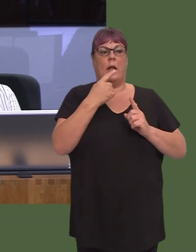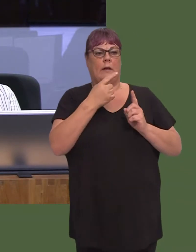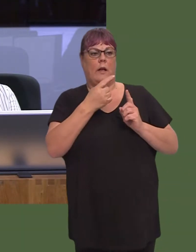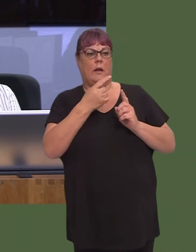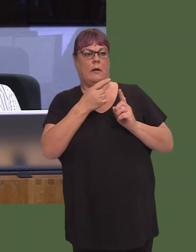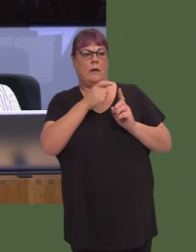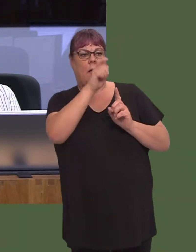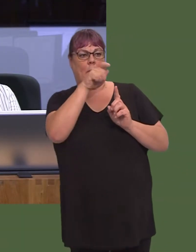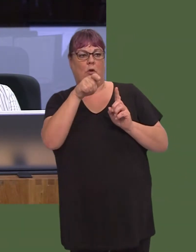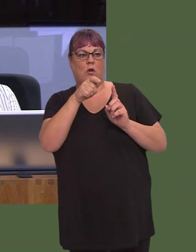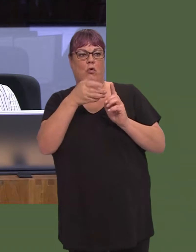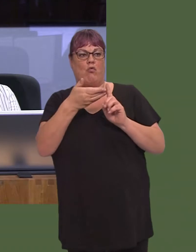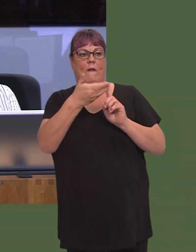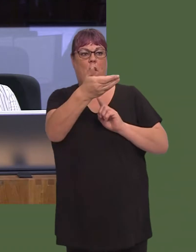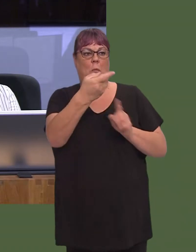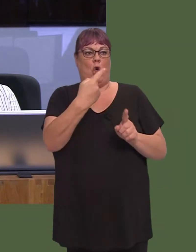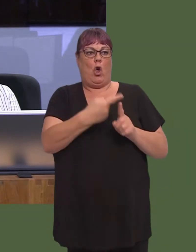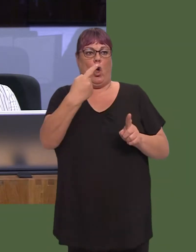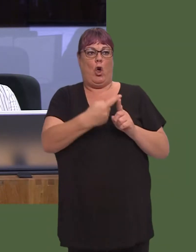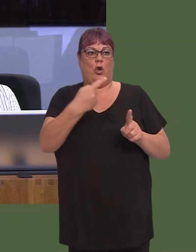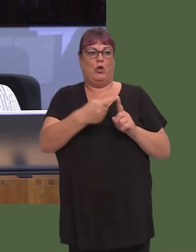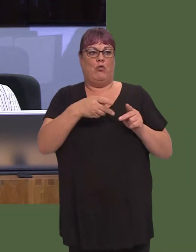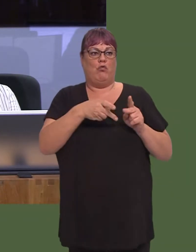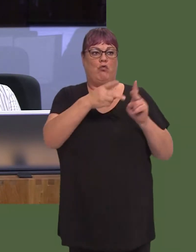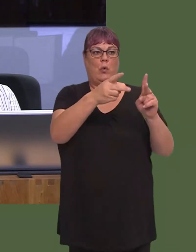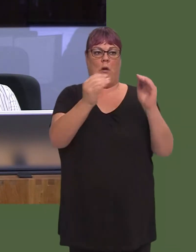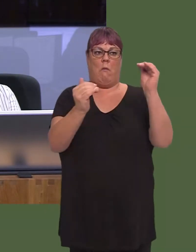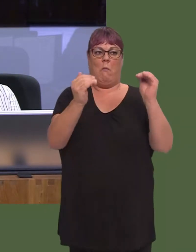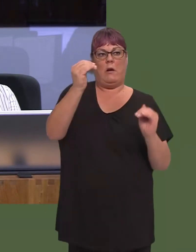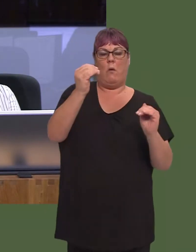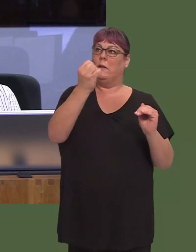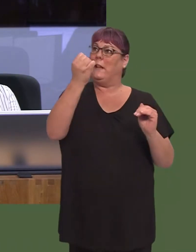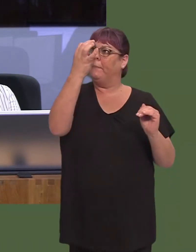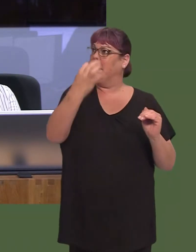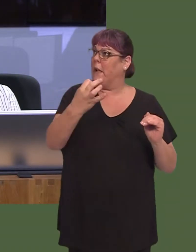referendum, come what may, whereas John McDonnell, on the other hand, says that, whilst he's